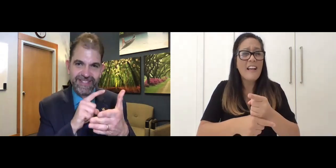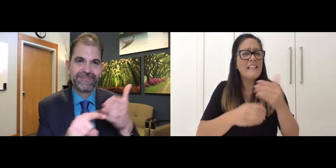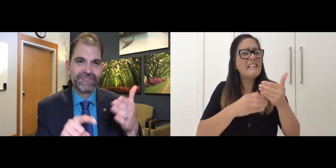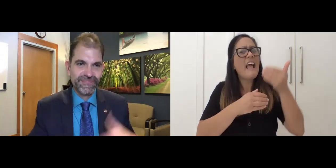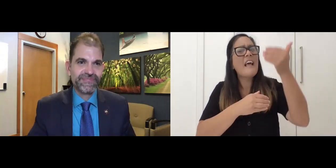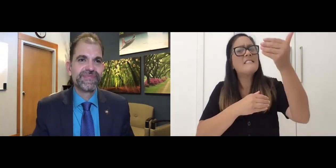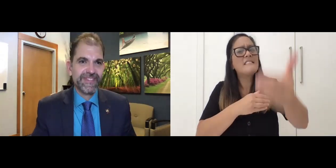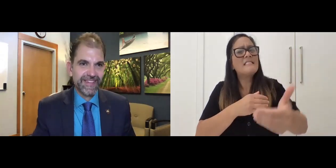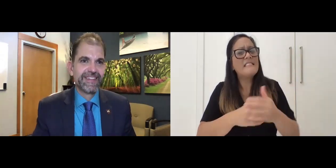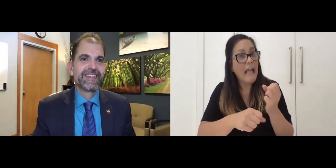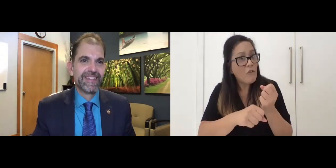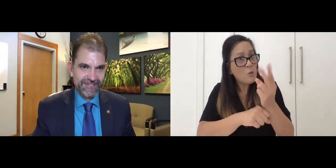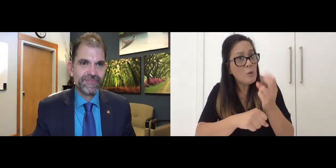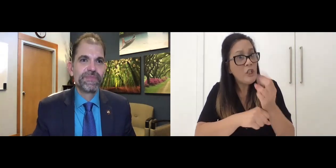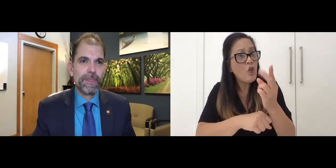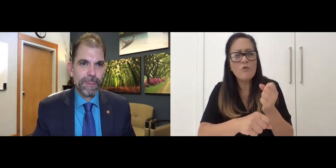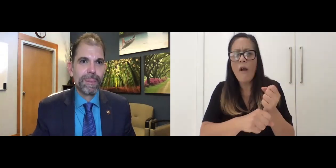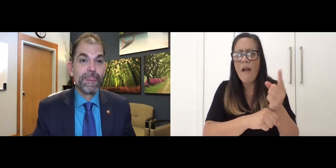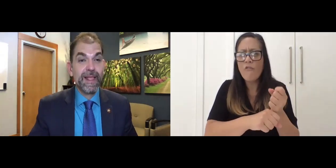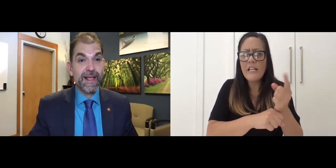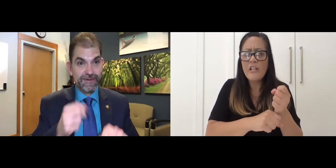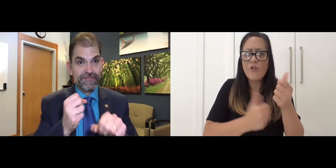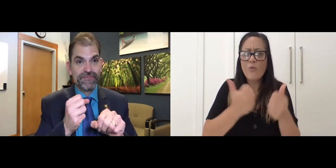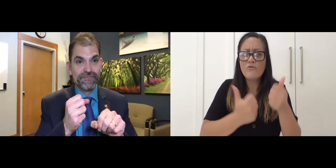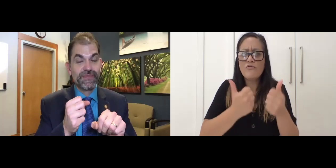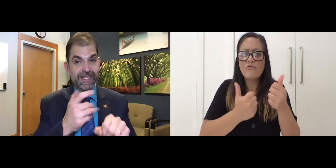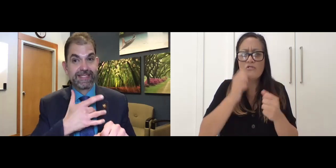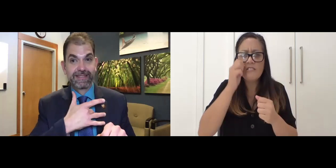had to cancel. Where is it in in two is it annual or is